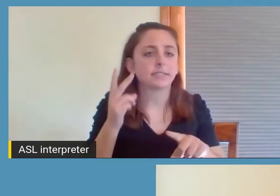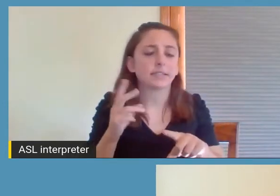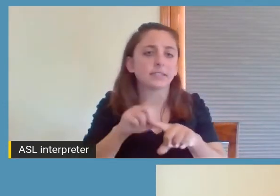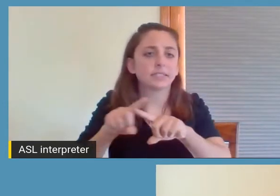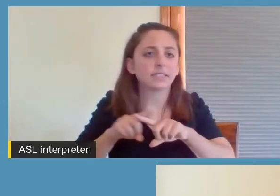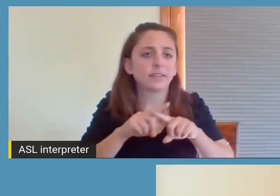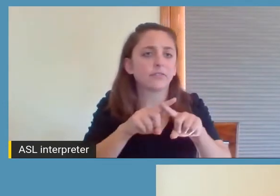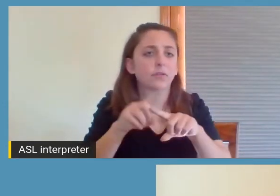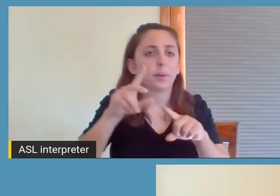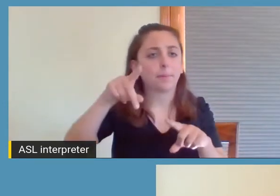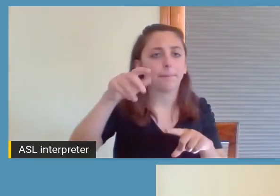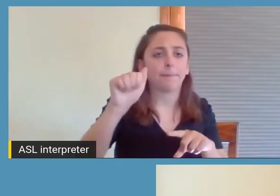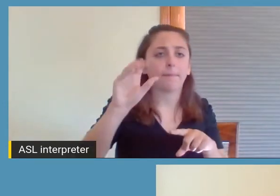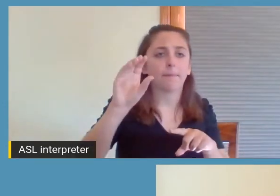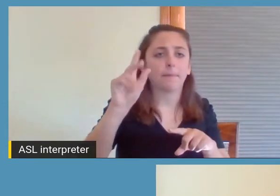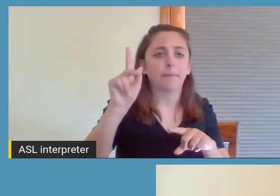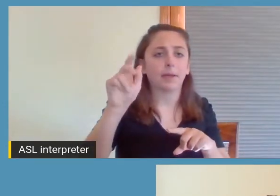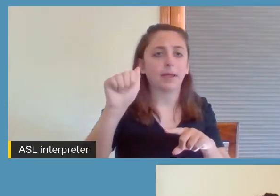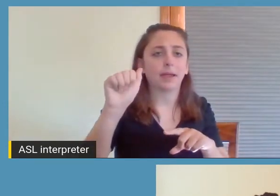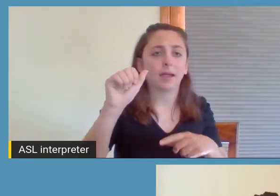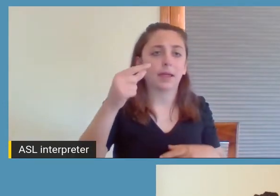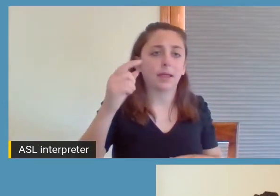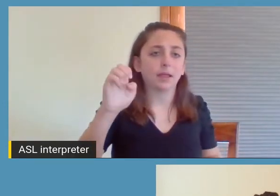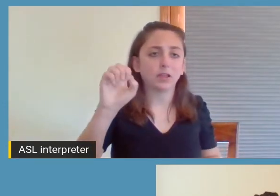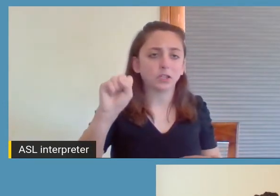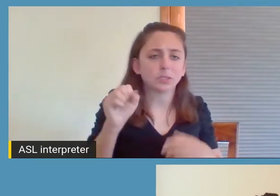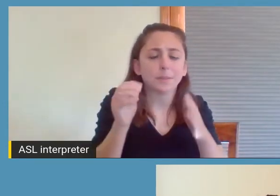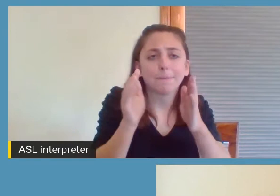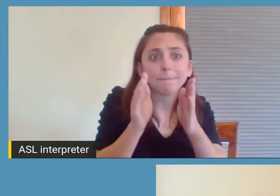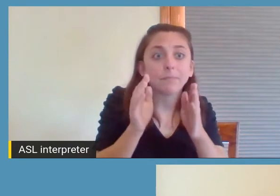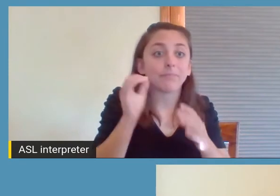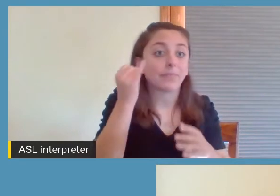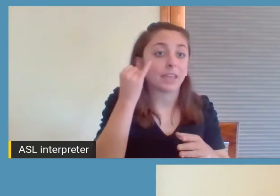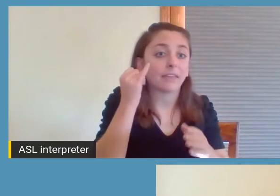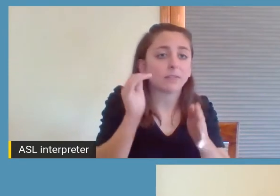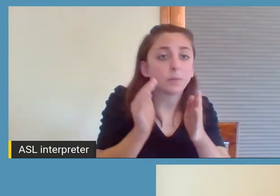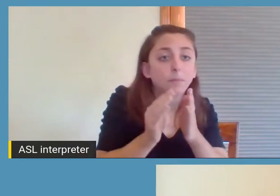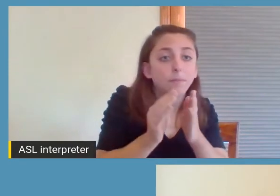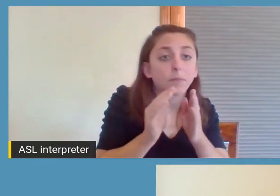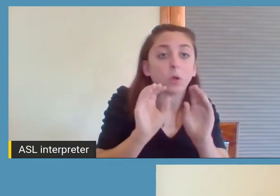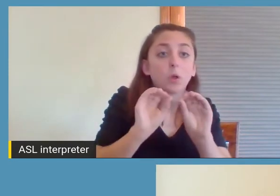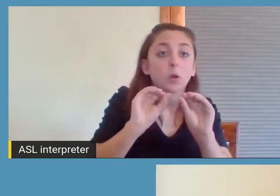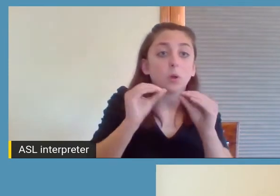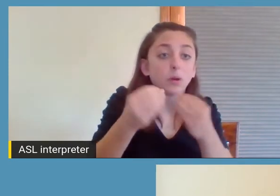i think if you're a small organization um you probably won't have a little cost prohibitive in